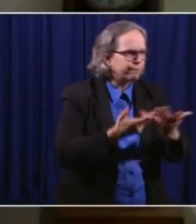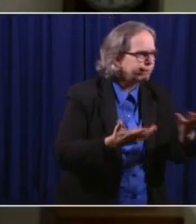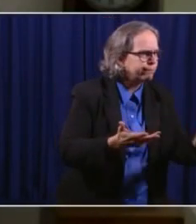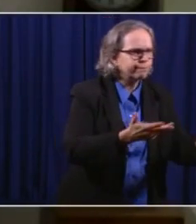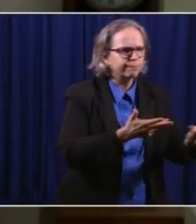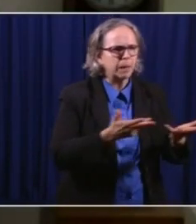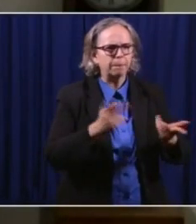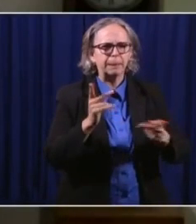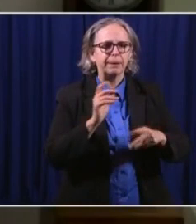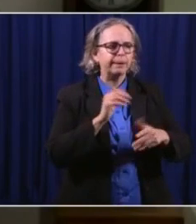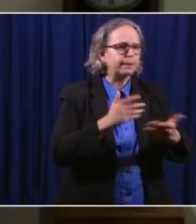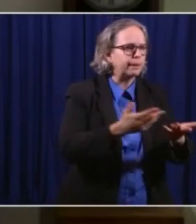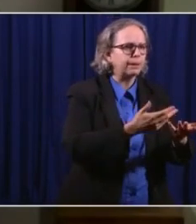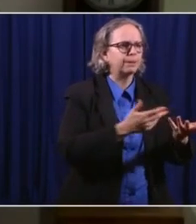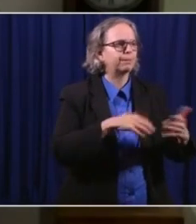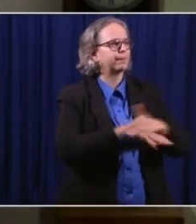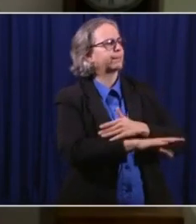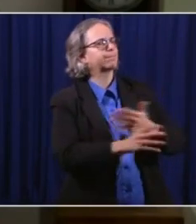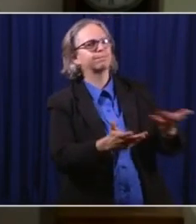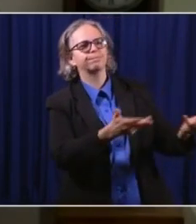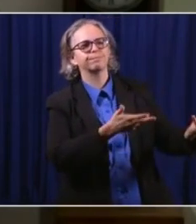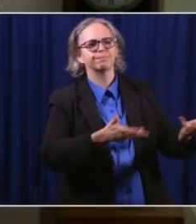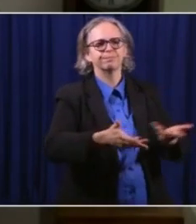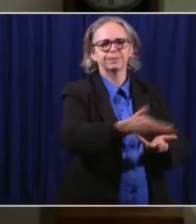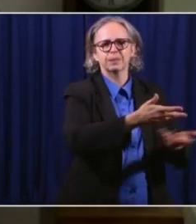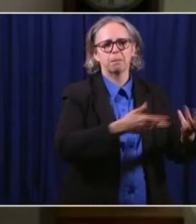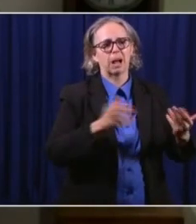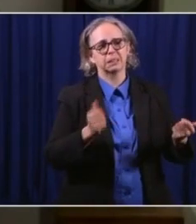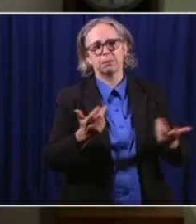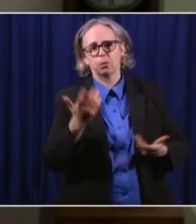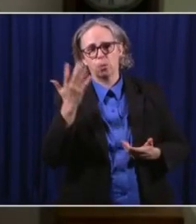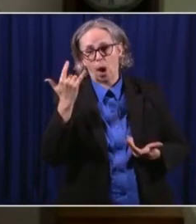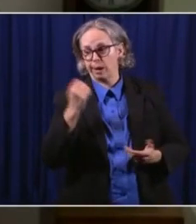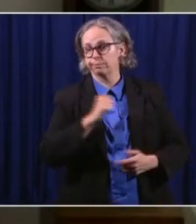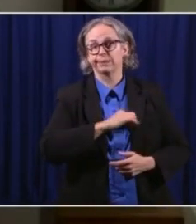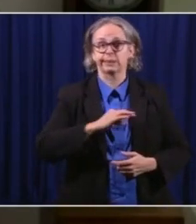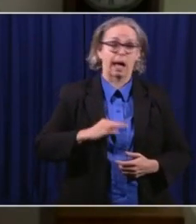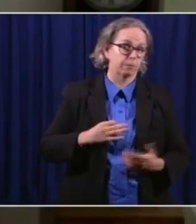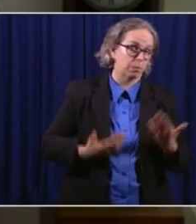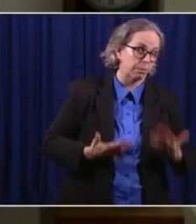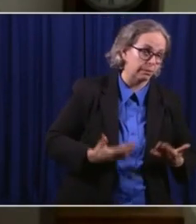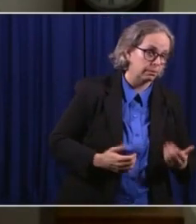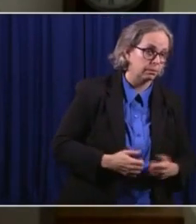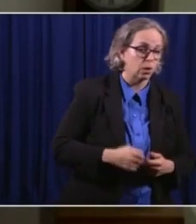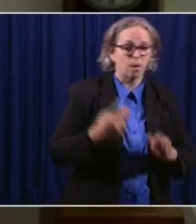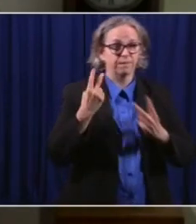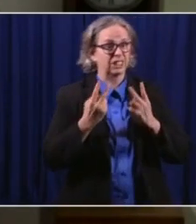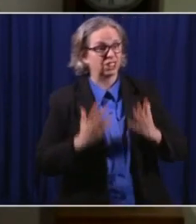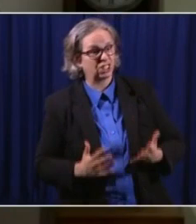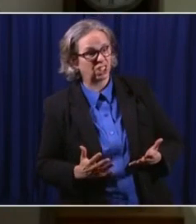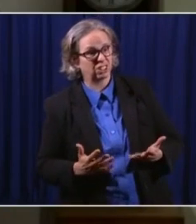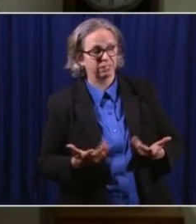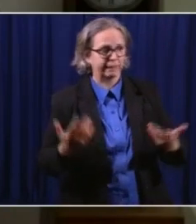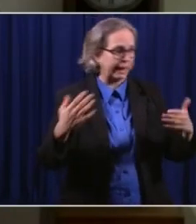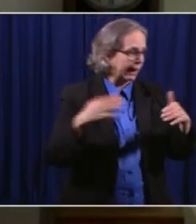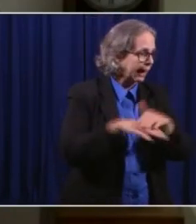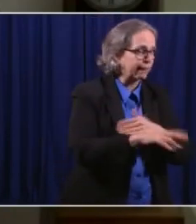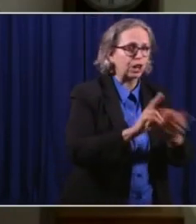RESIDENTS ARE SUSCEPTIBLE TO THE VIRUS WE KNOW THE VIRUS %-@DOESN'T STOP AT THE DOOR OF THE FACILITY. AS PEOPLE TRAVEL IN AND OUT OF